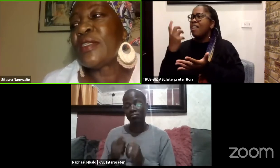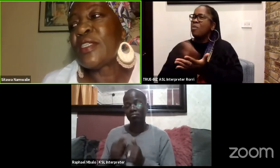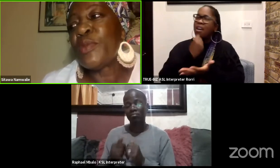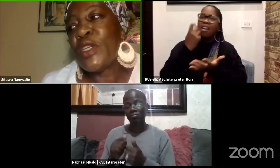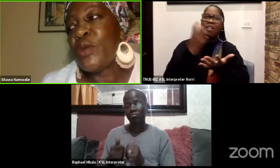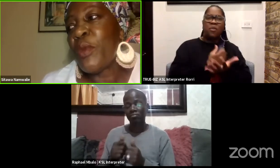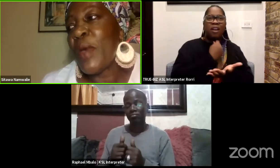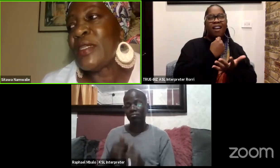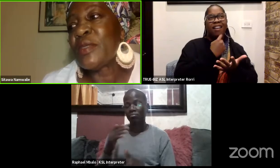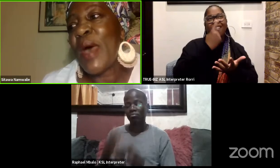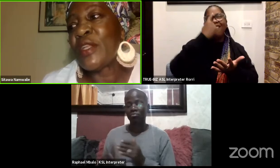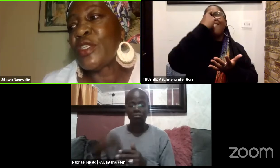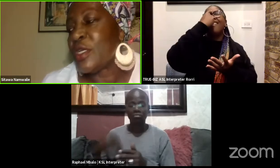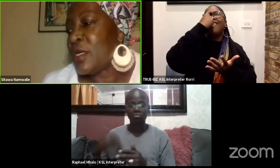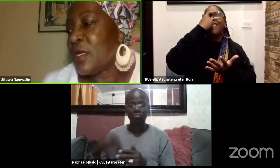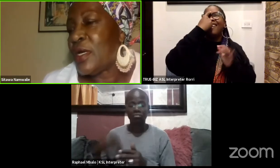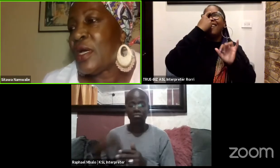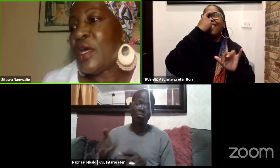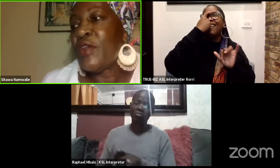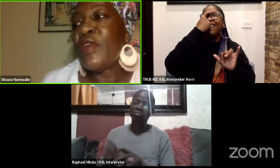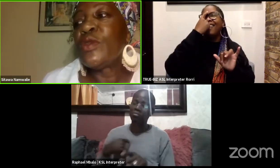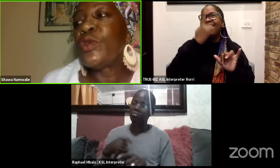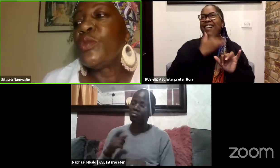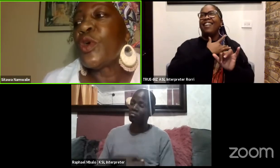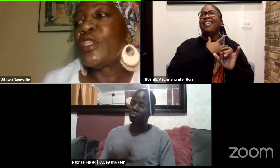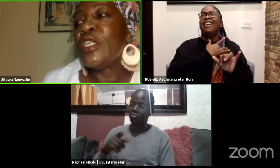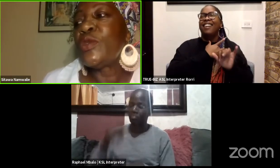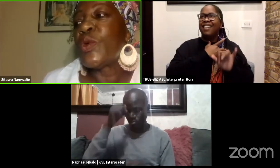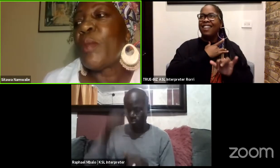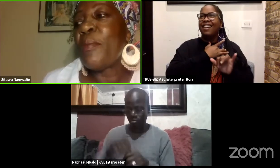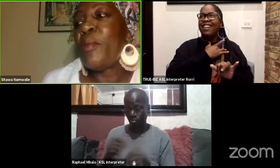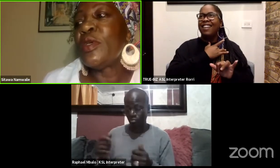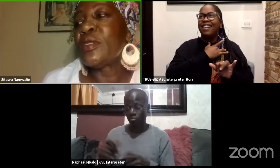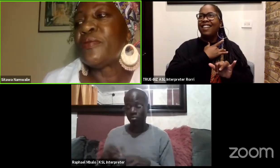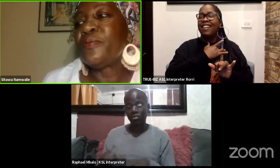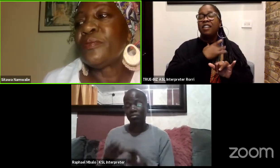at a special momentous match. River Lusumu continues with my memories.